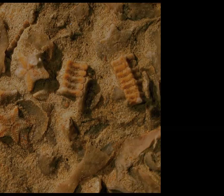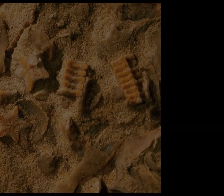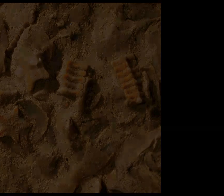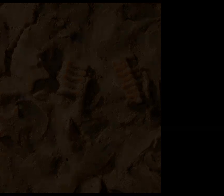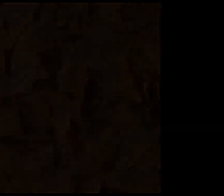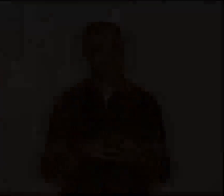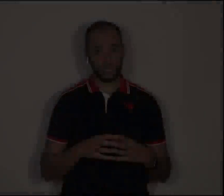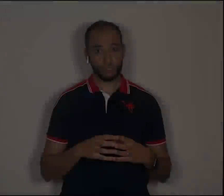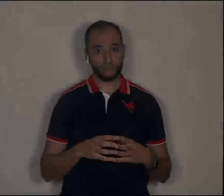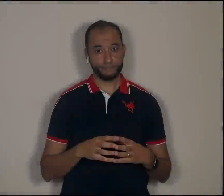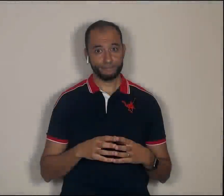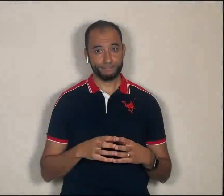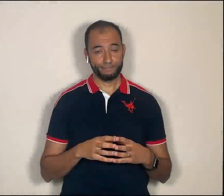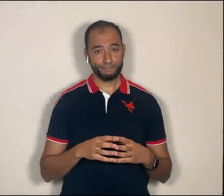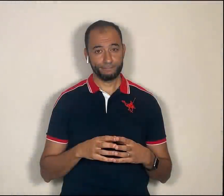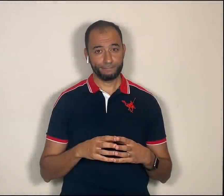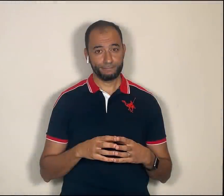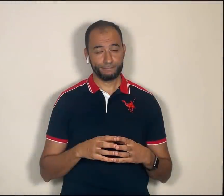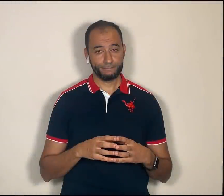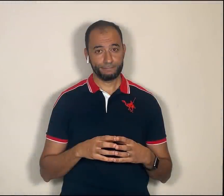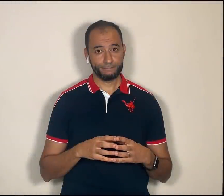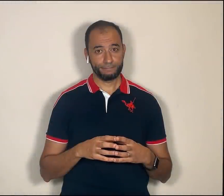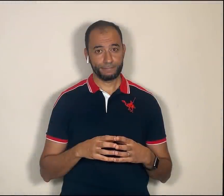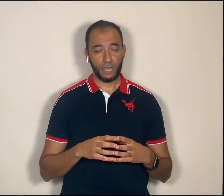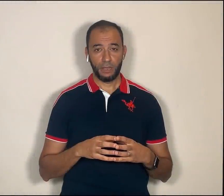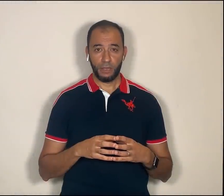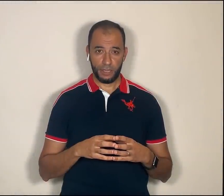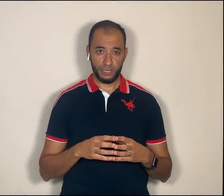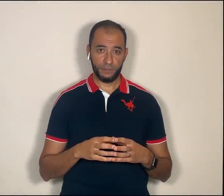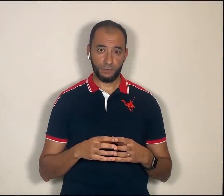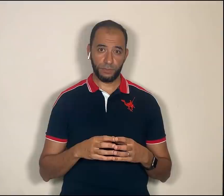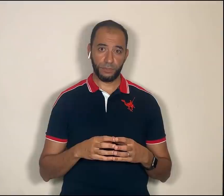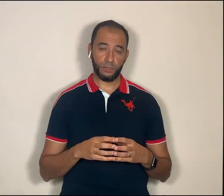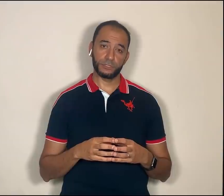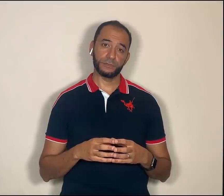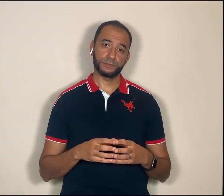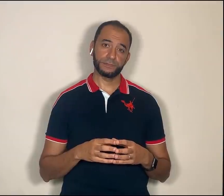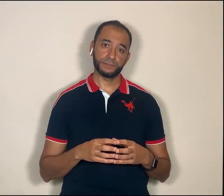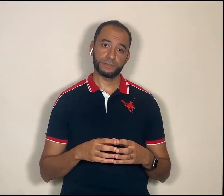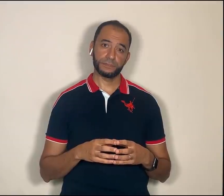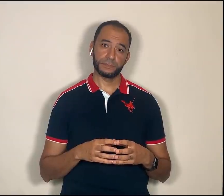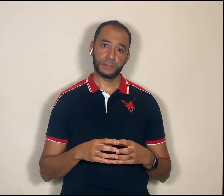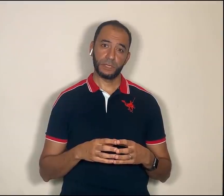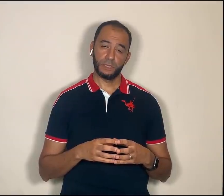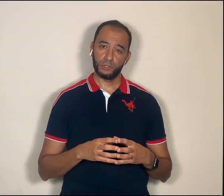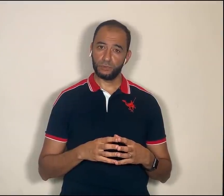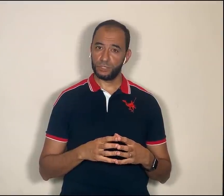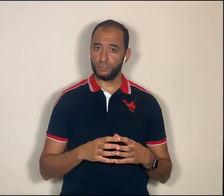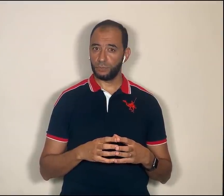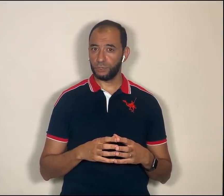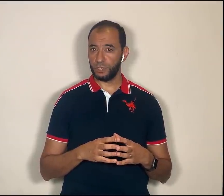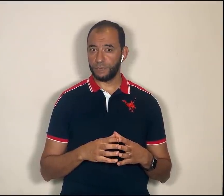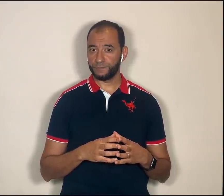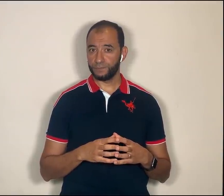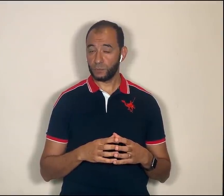by natural selection. I leave you with a thought to continue the journey,